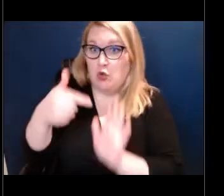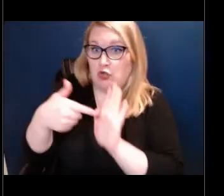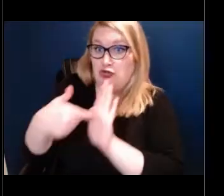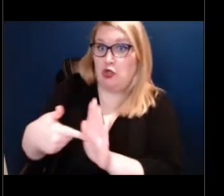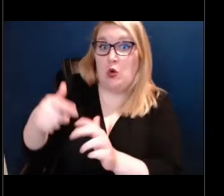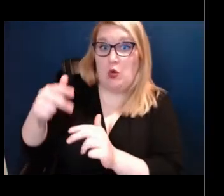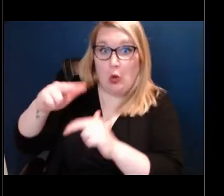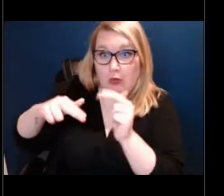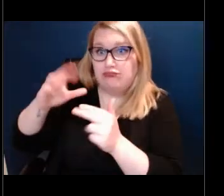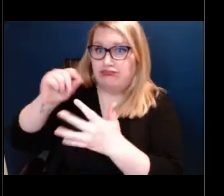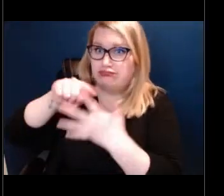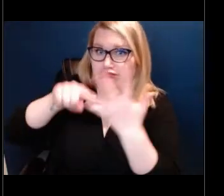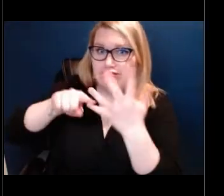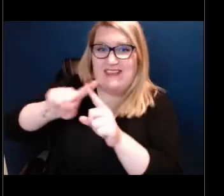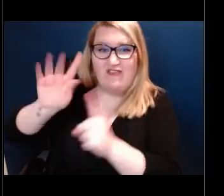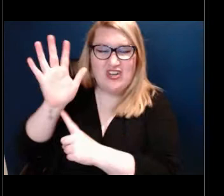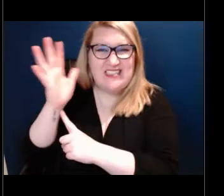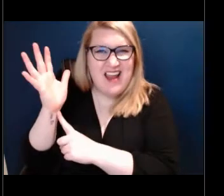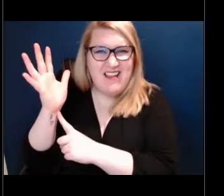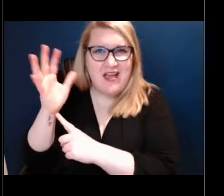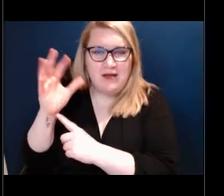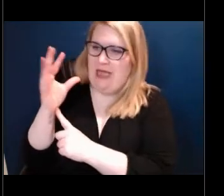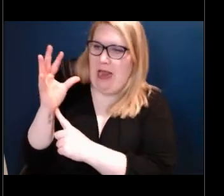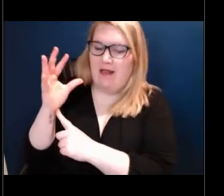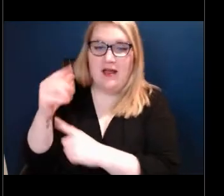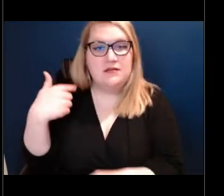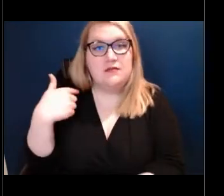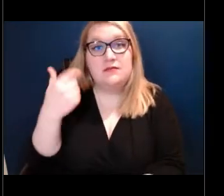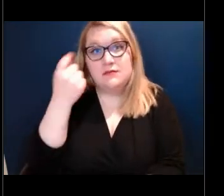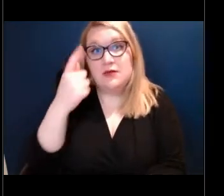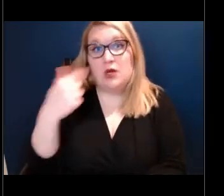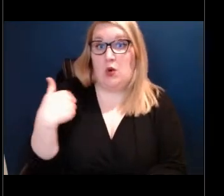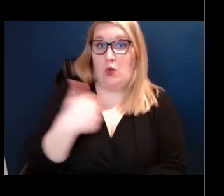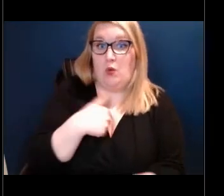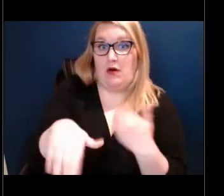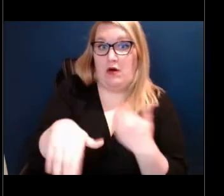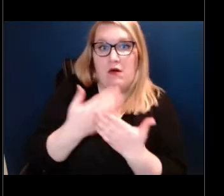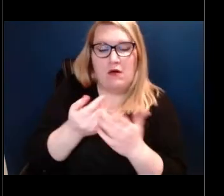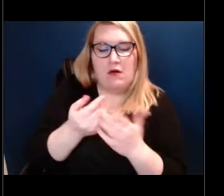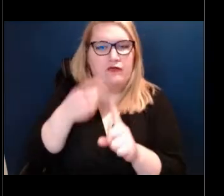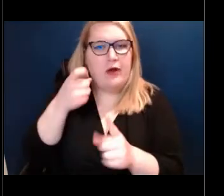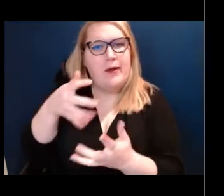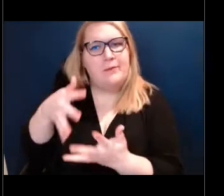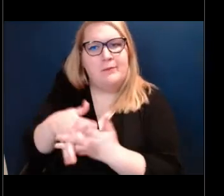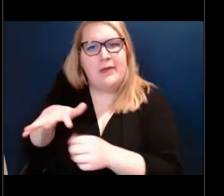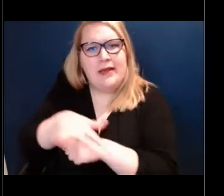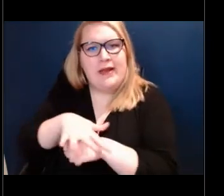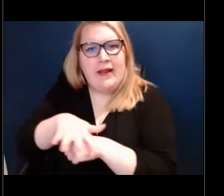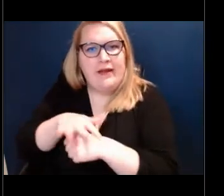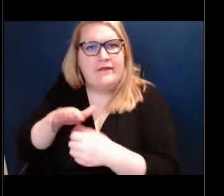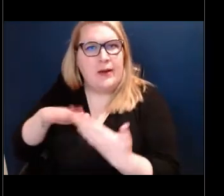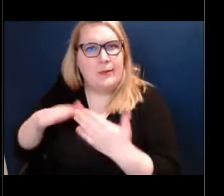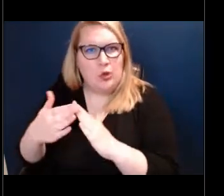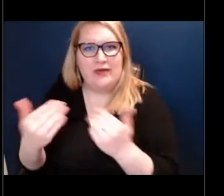we want to recognize that we're all coming to you from the traditional lands of native communities, who have substantial traditional and local knowledge